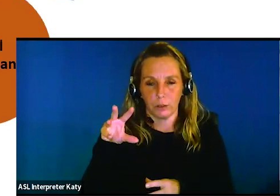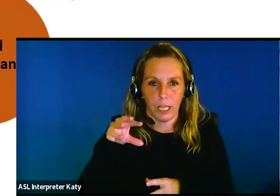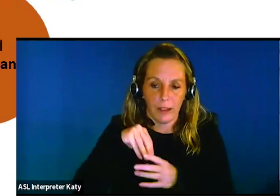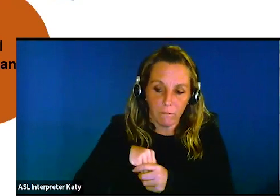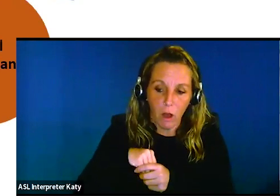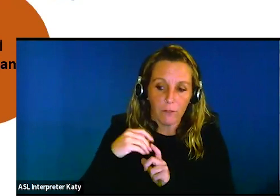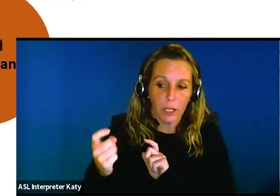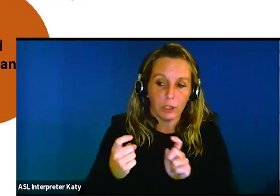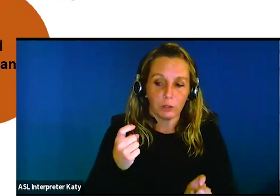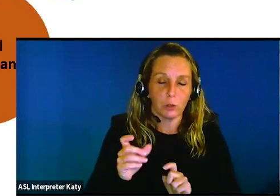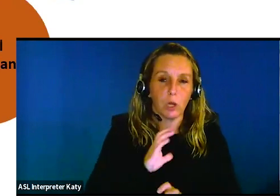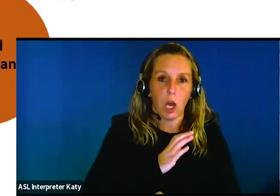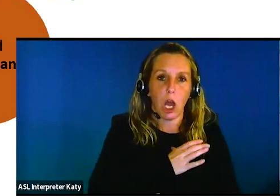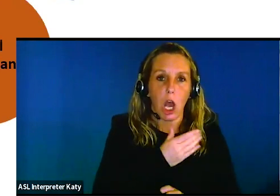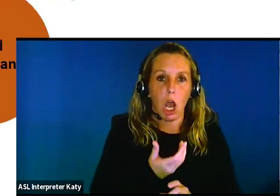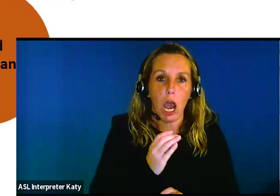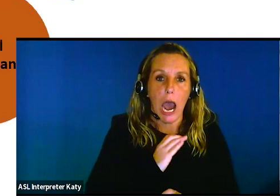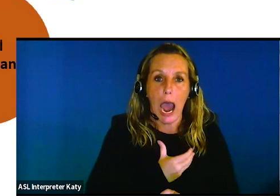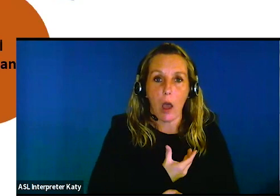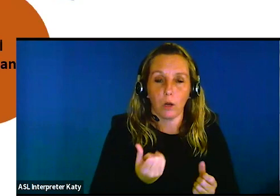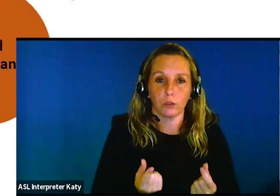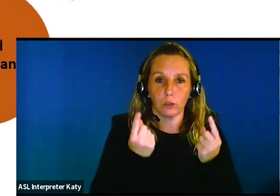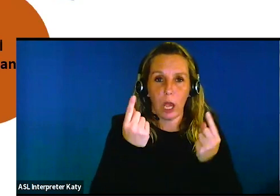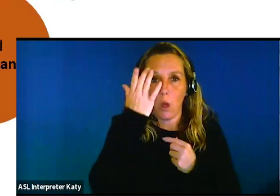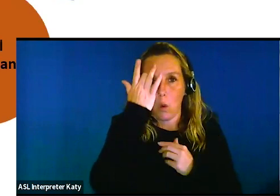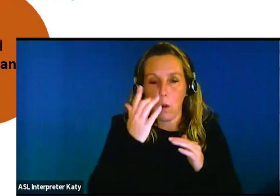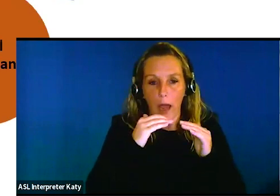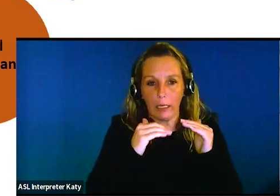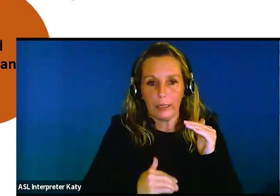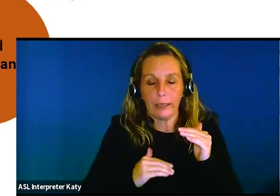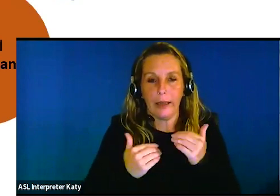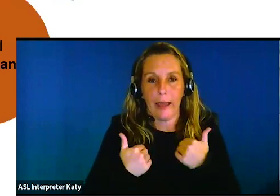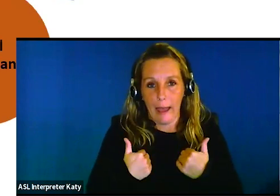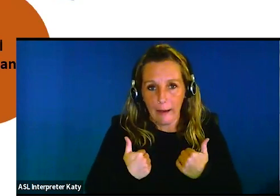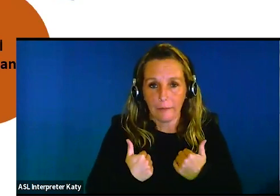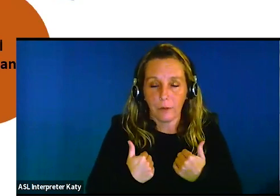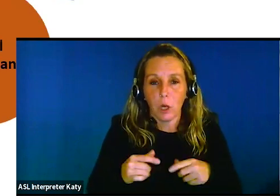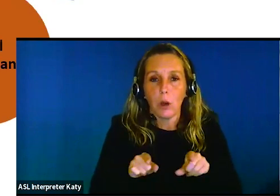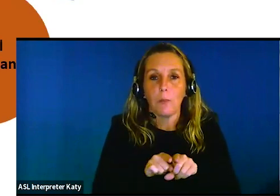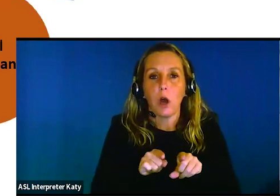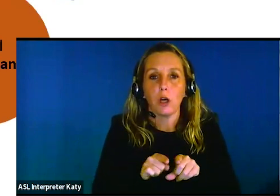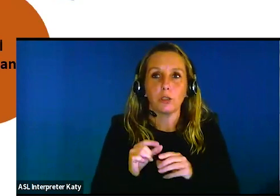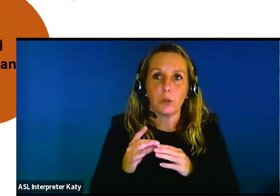to our understanding of why the disparities exist. And it also leads us to think about